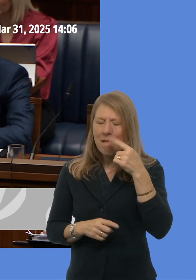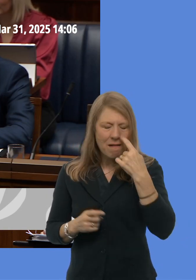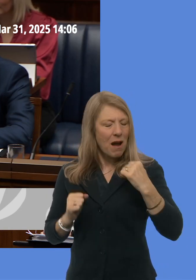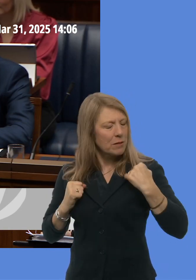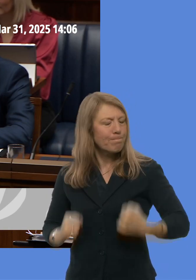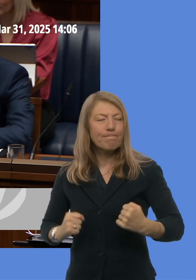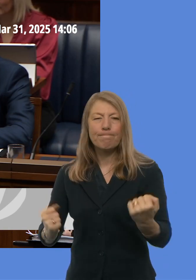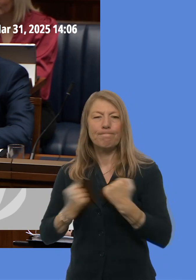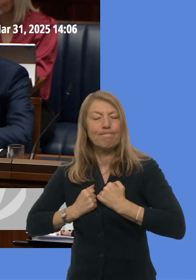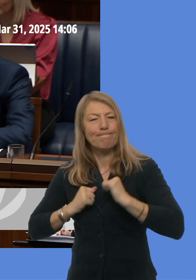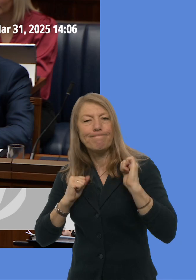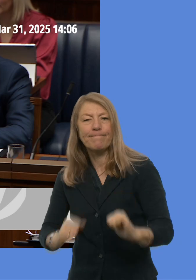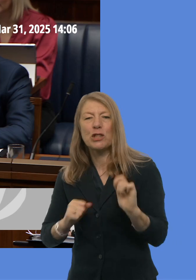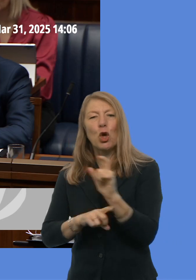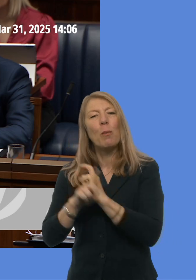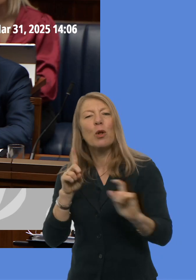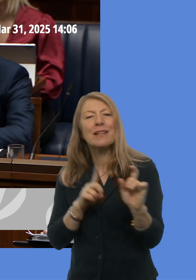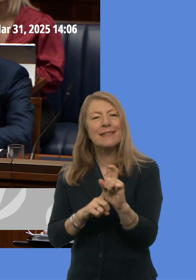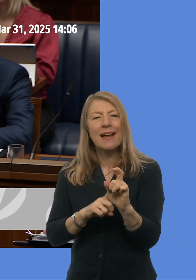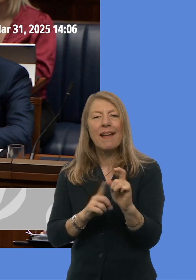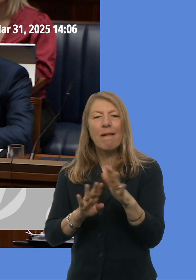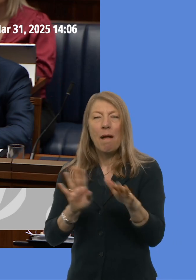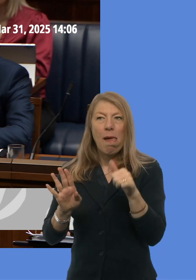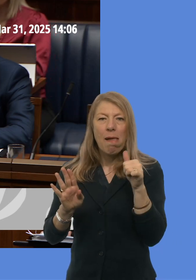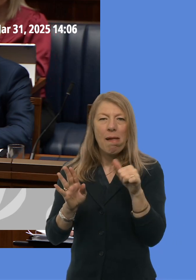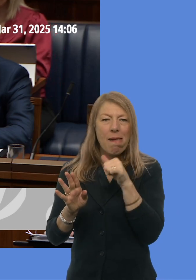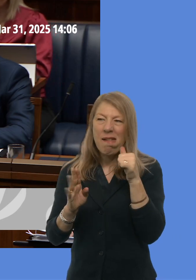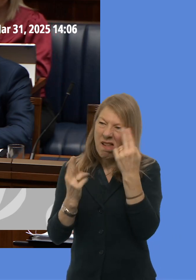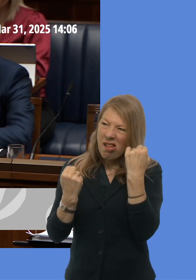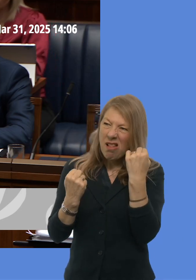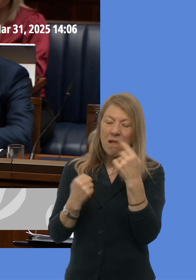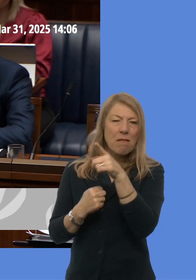where they are across Northern Ireland, to thrive. To that end, there are some statistics that